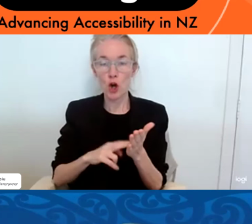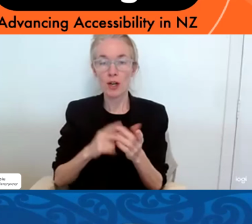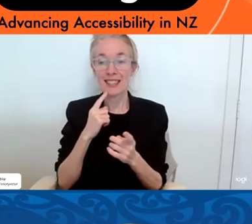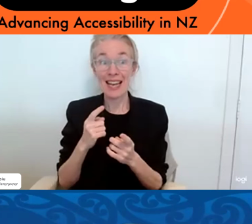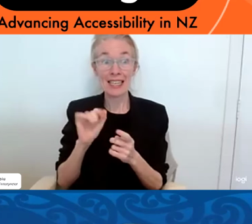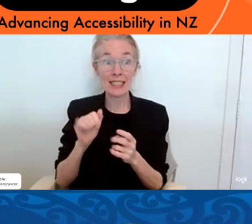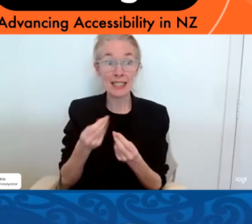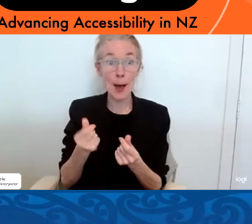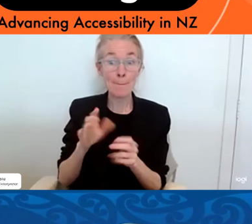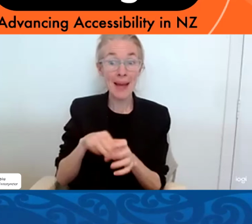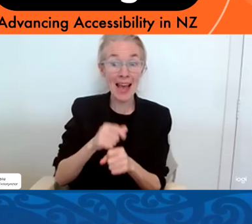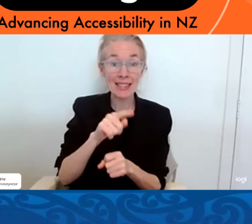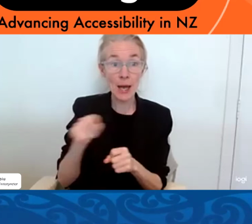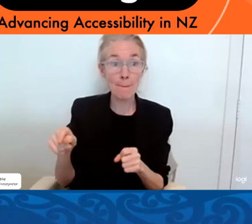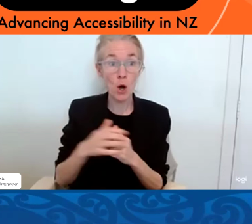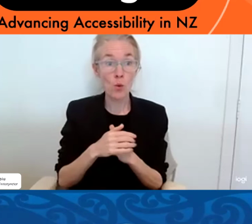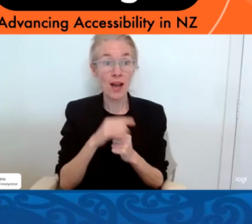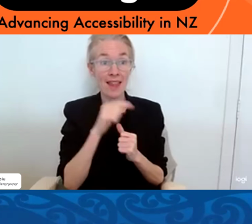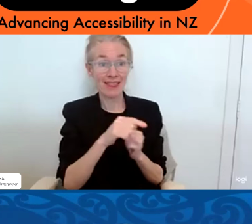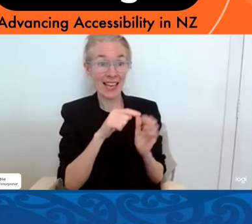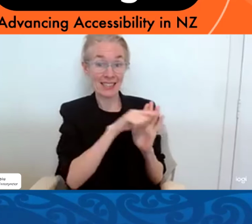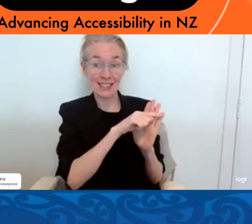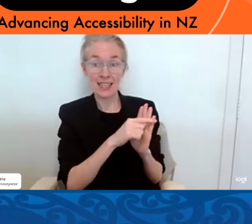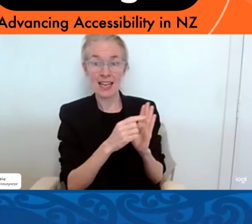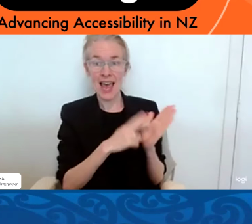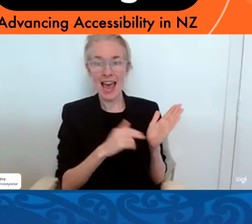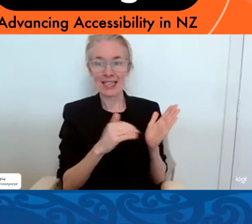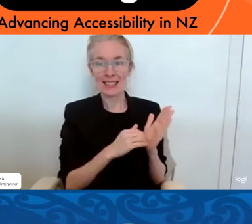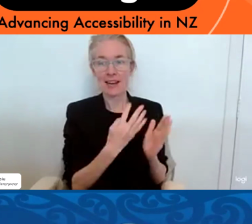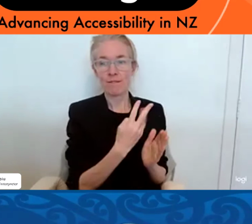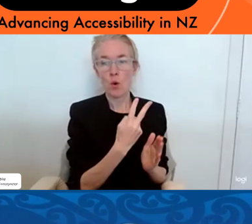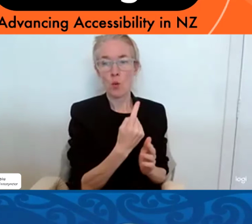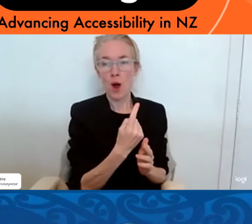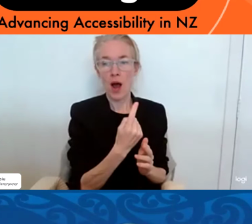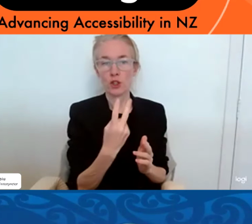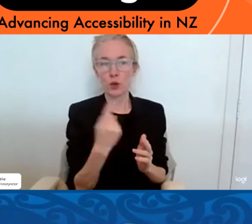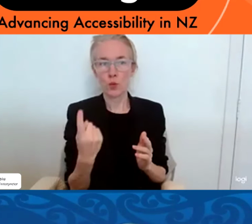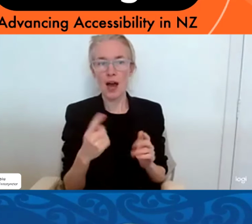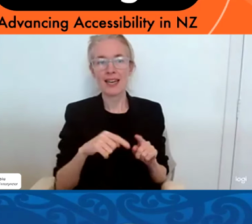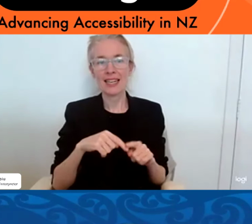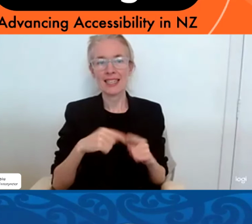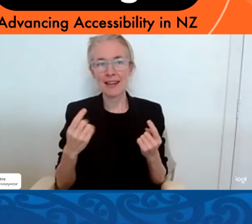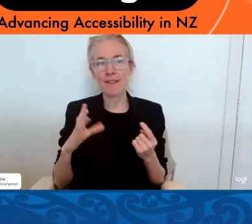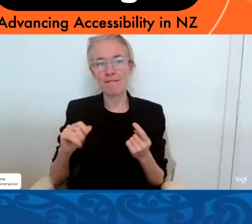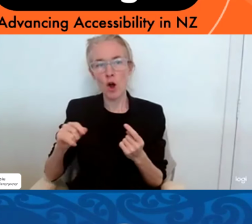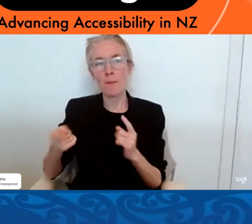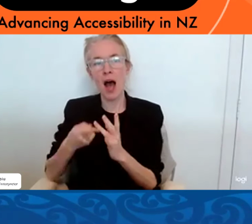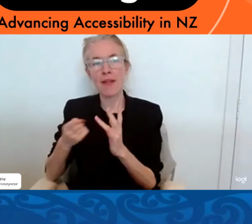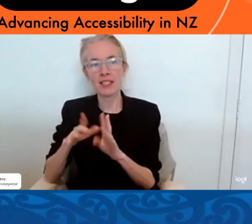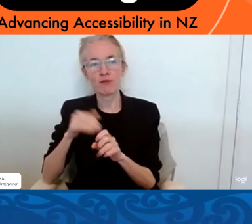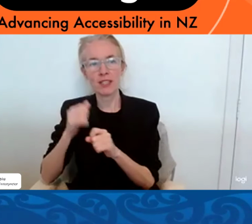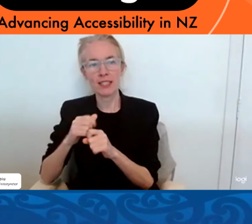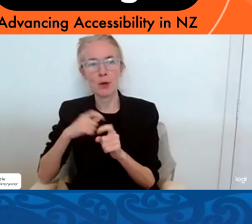where NZ 4121 differs from other acceptable solutions such as D1-AS1."